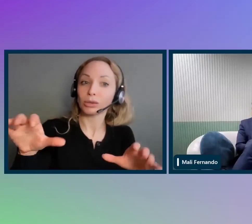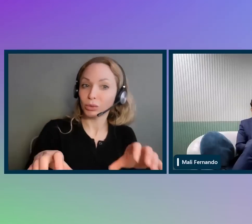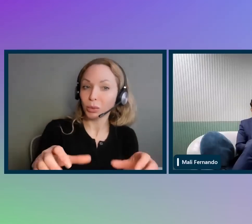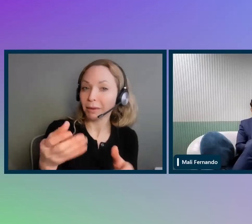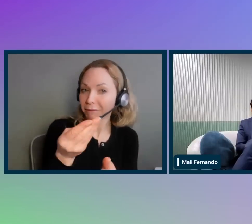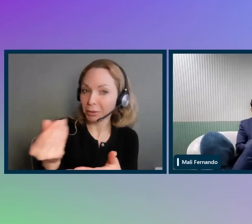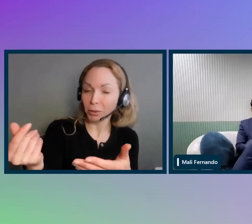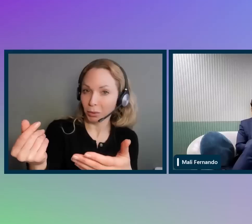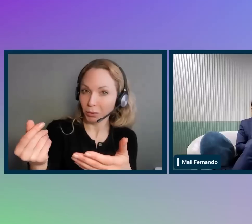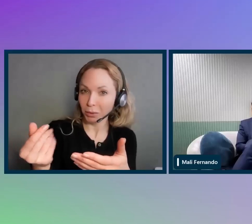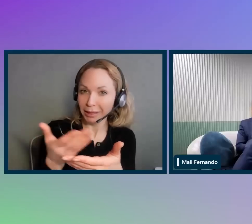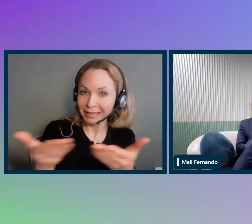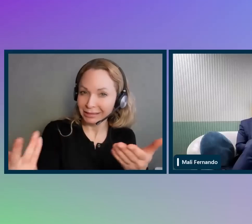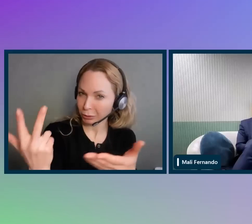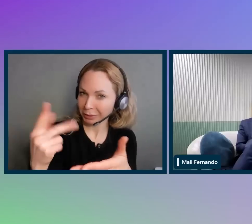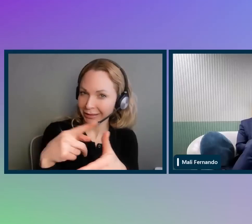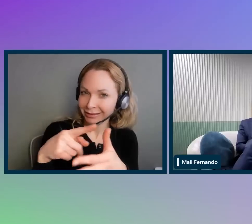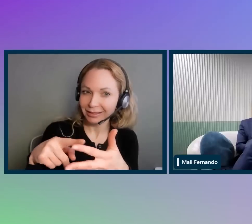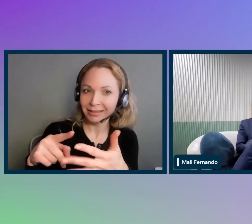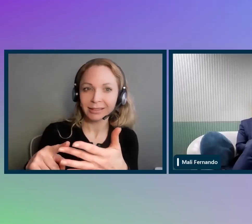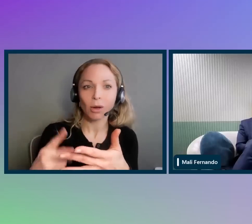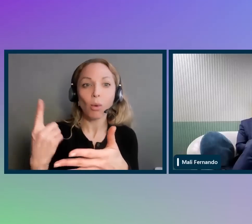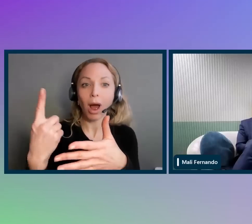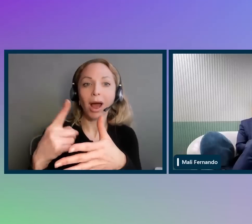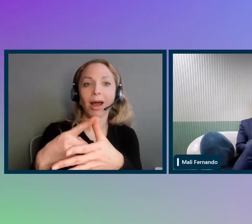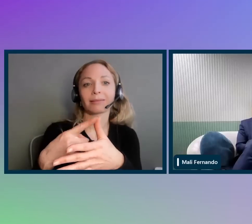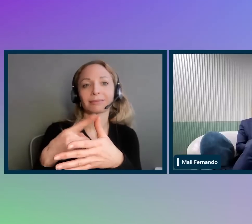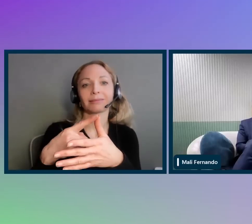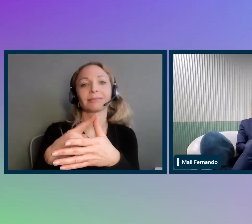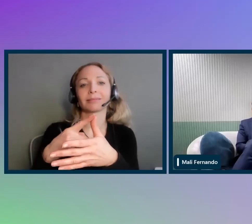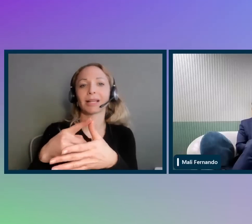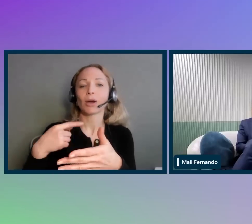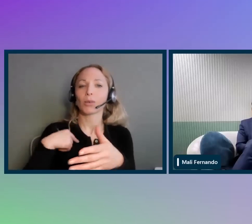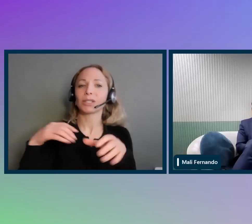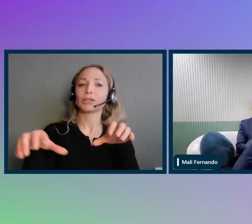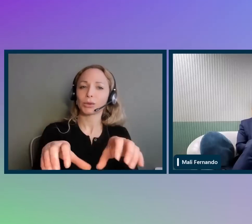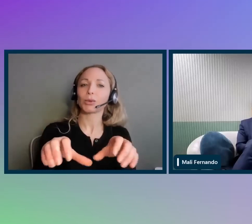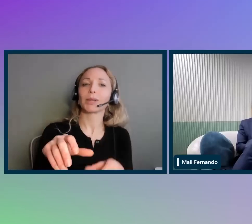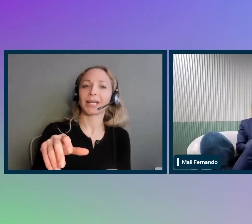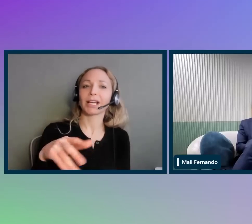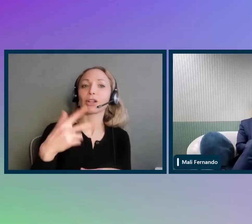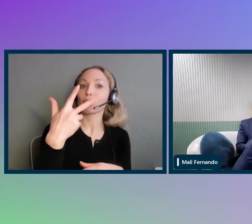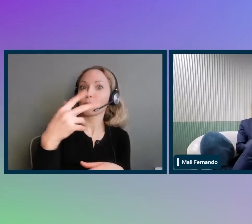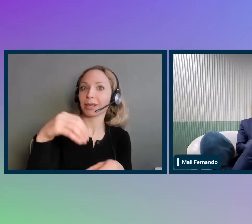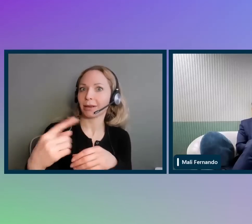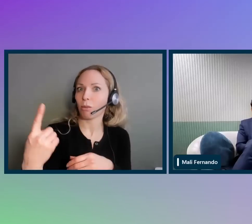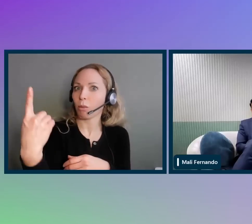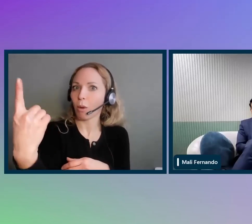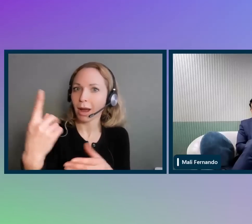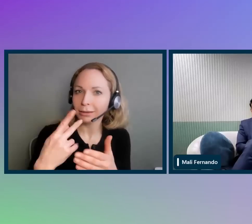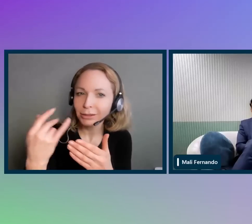And it's giving away our digital access for the training. So we're gonna make an annual program